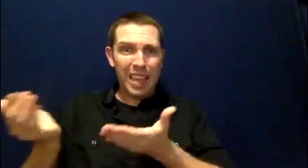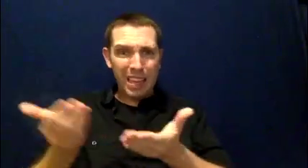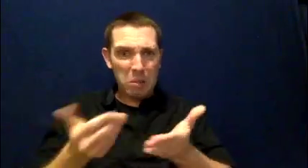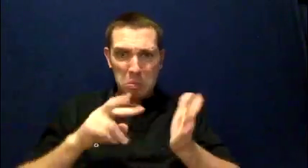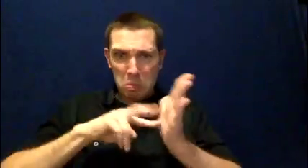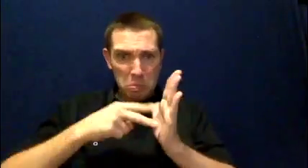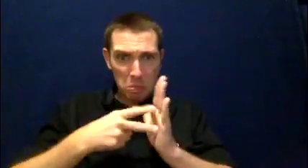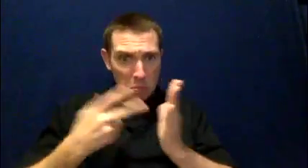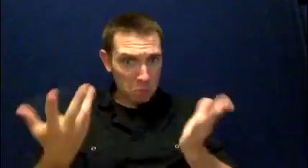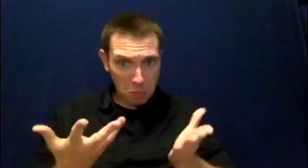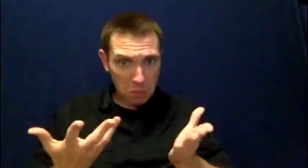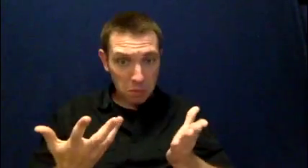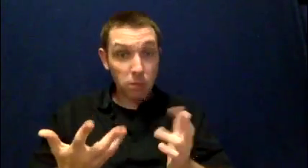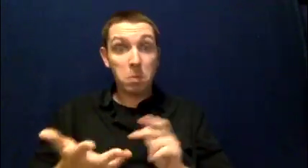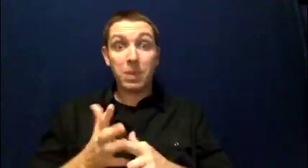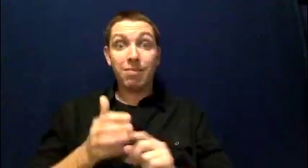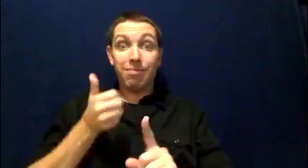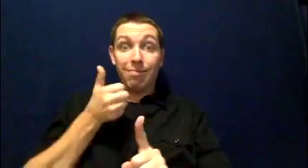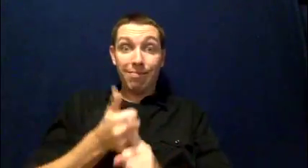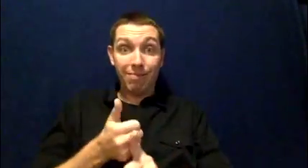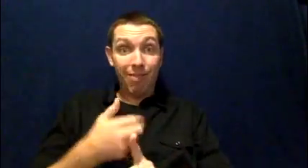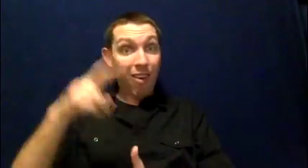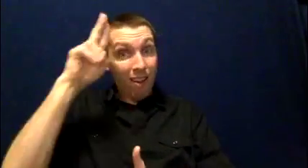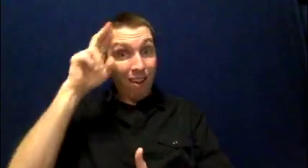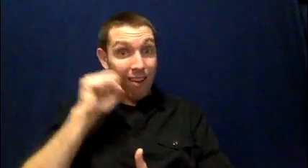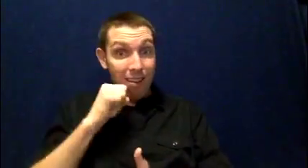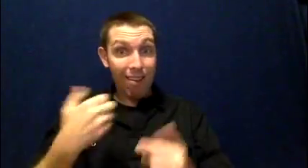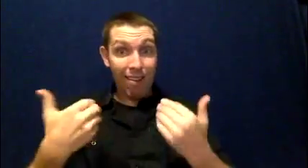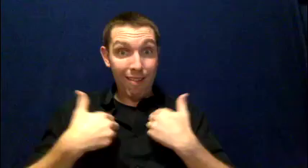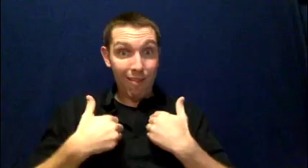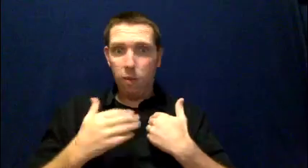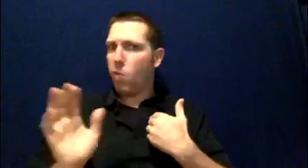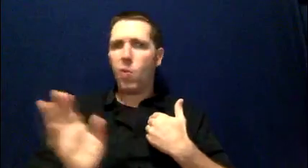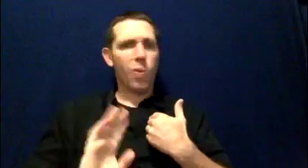A carrier has an Usher gene but does not have Usher syndrome.